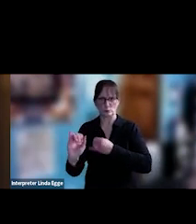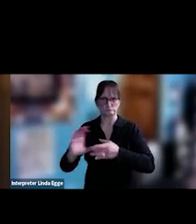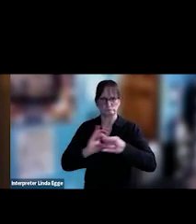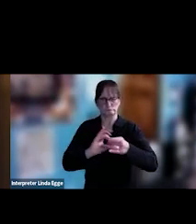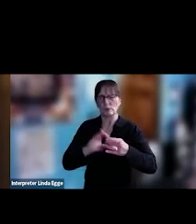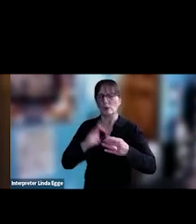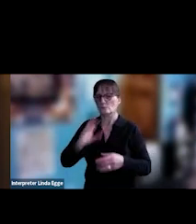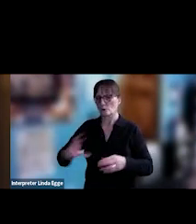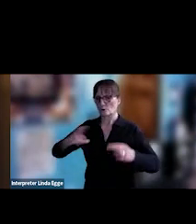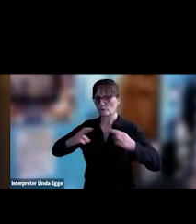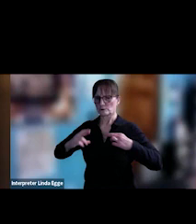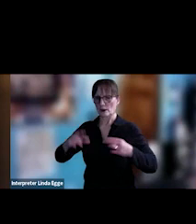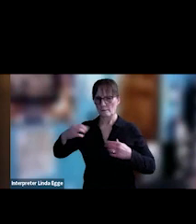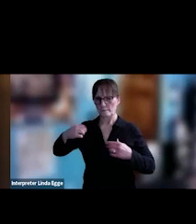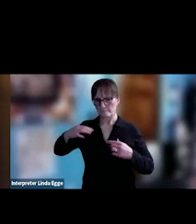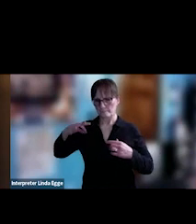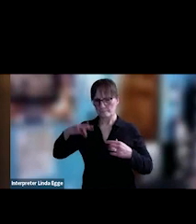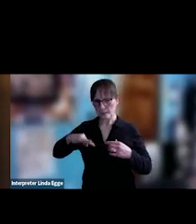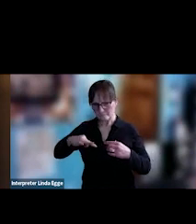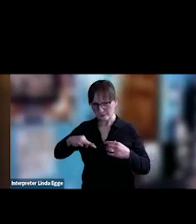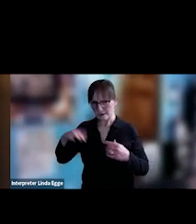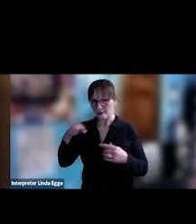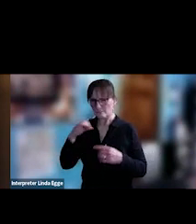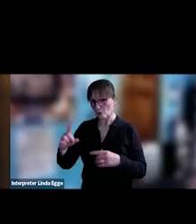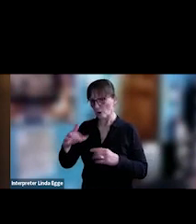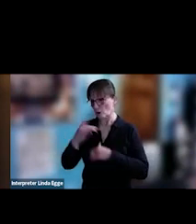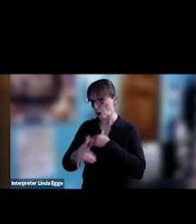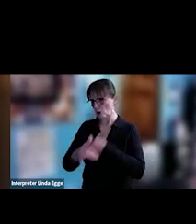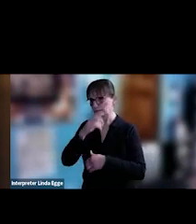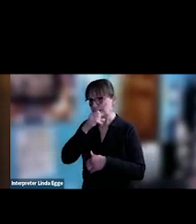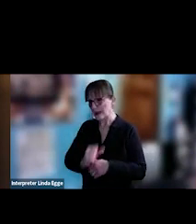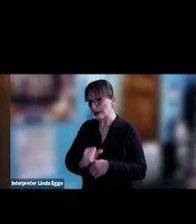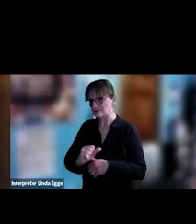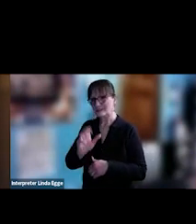and the earliest age of eligibility for retirement benefits is 62.